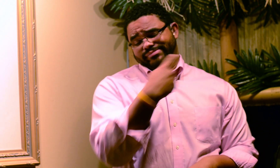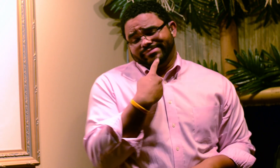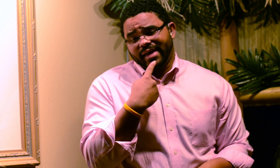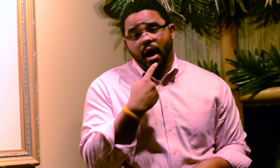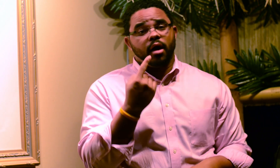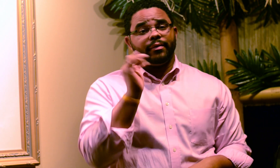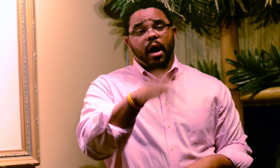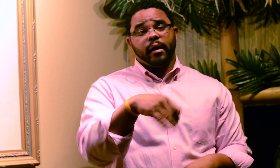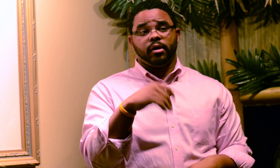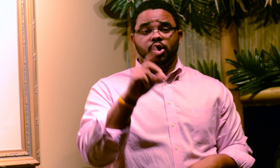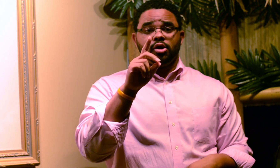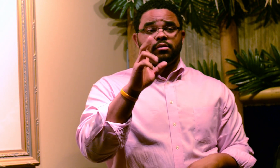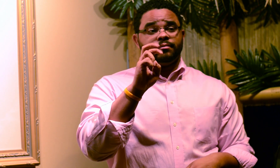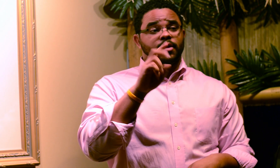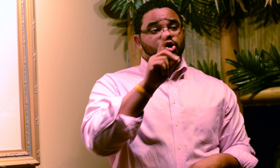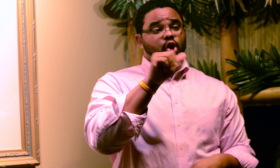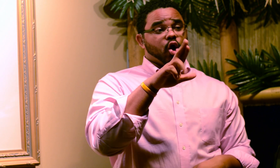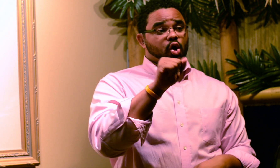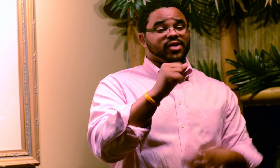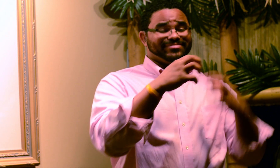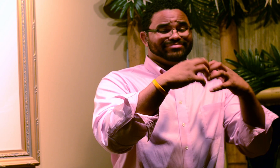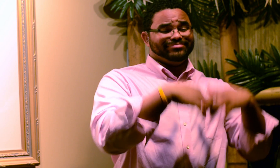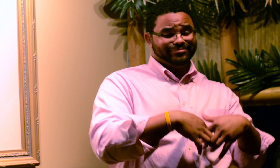What they said was that DARS is being dismantled.